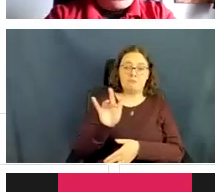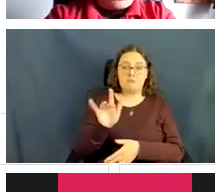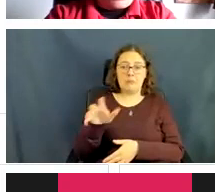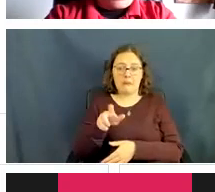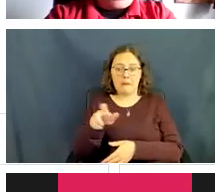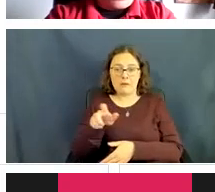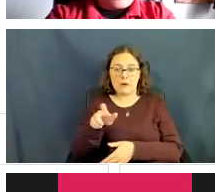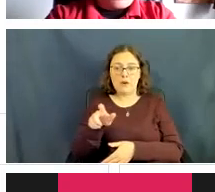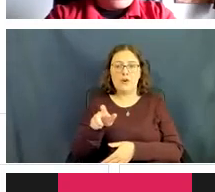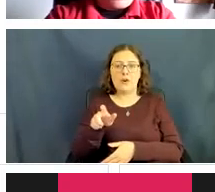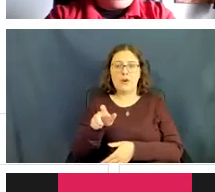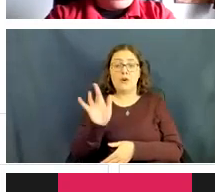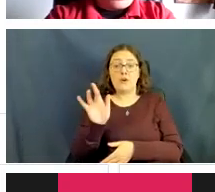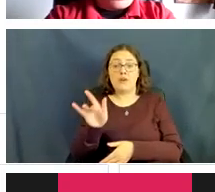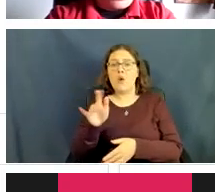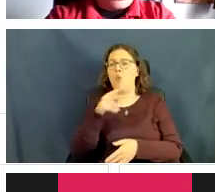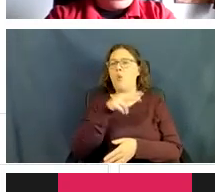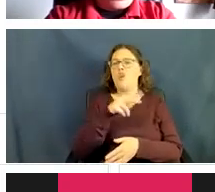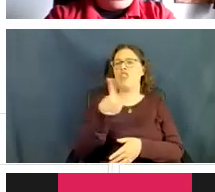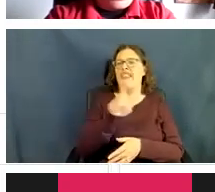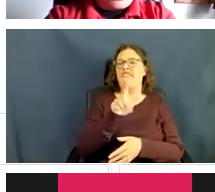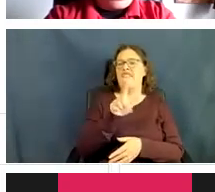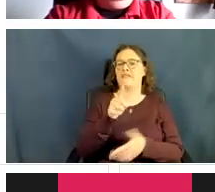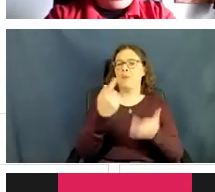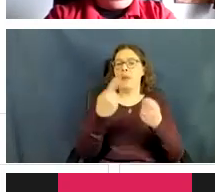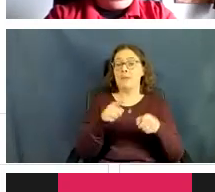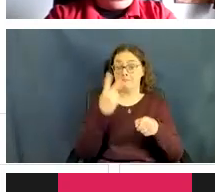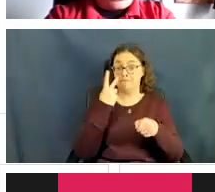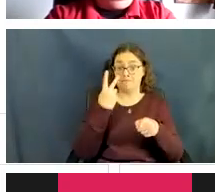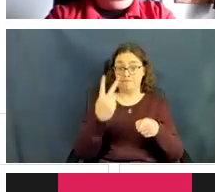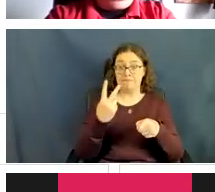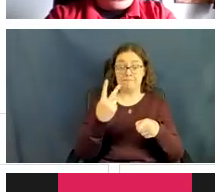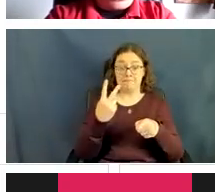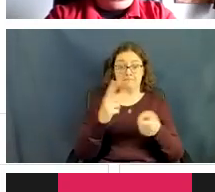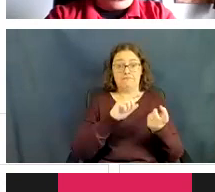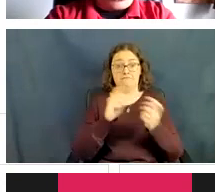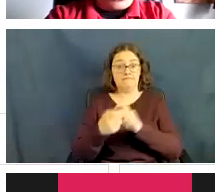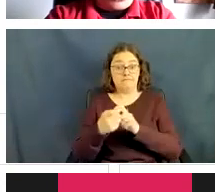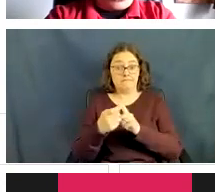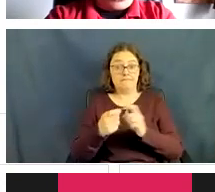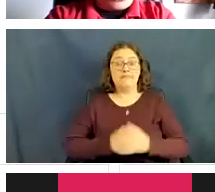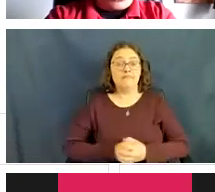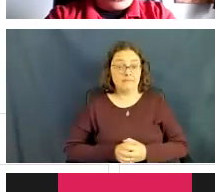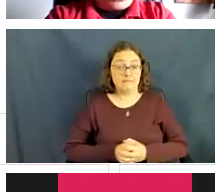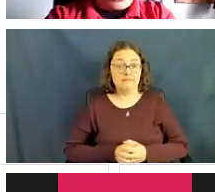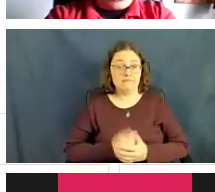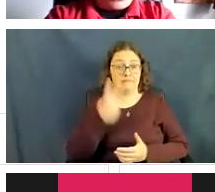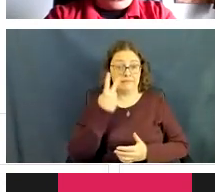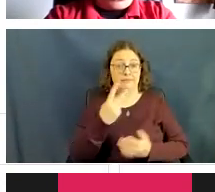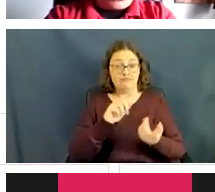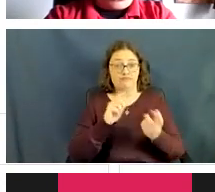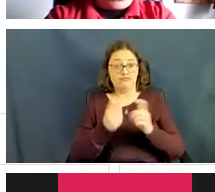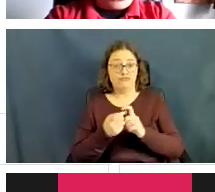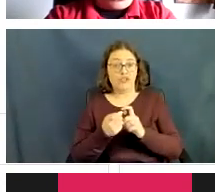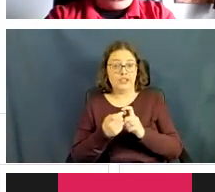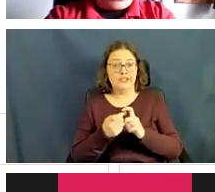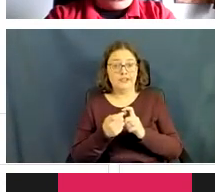the VRC as Jenny Austin talked about or with their adult service provider.